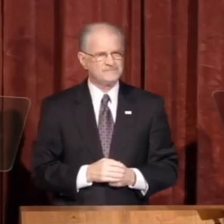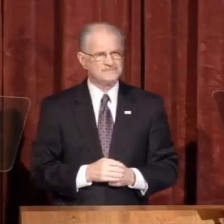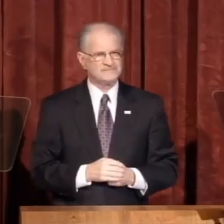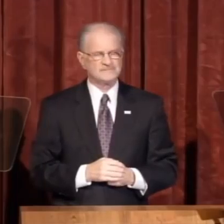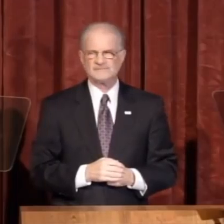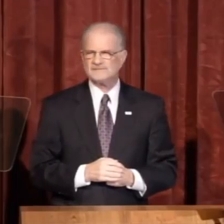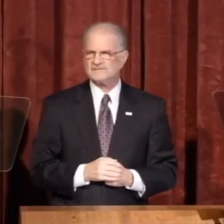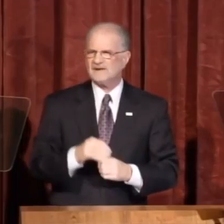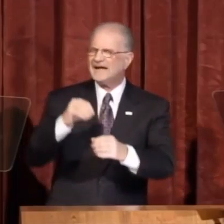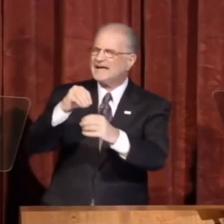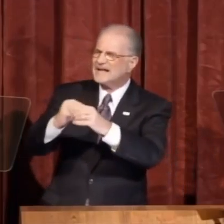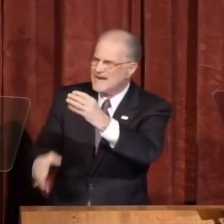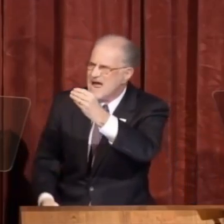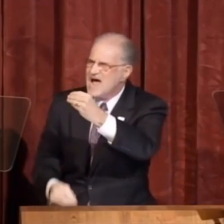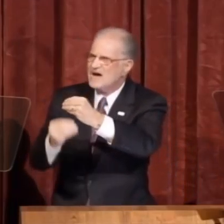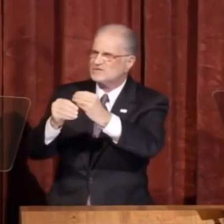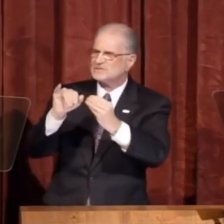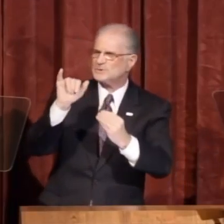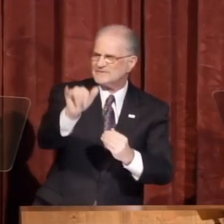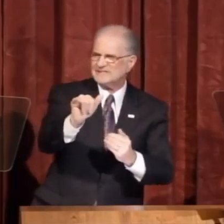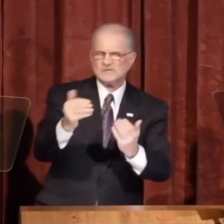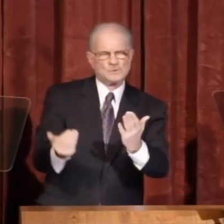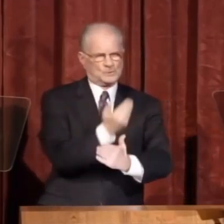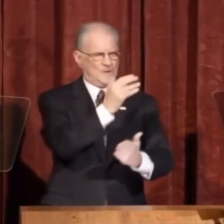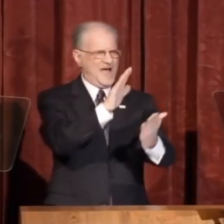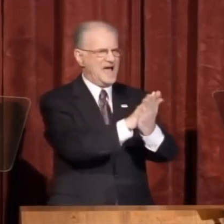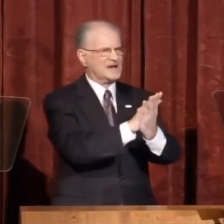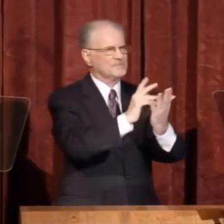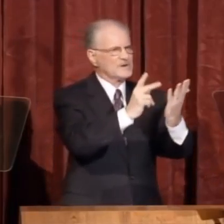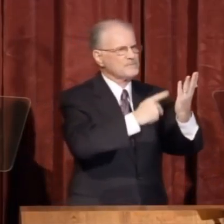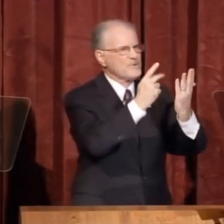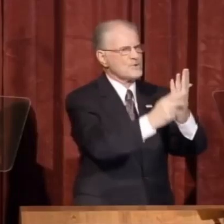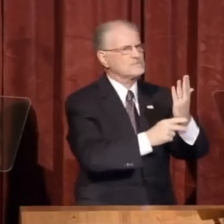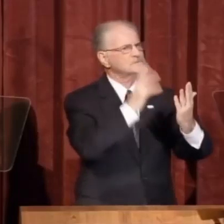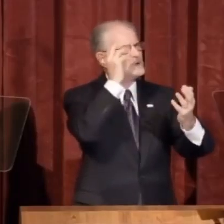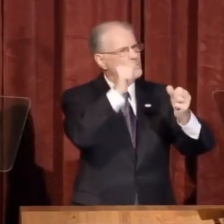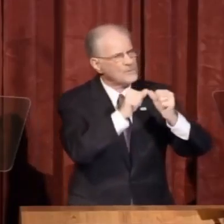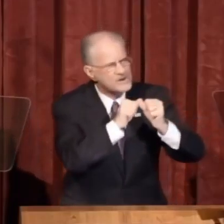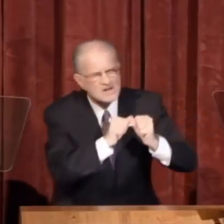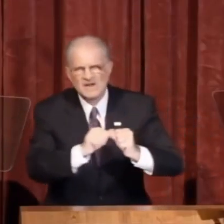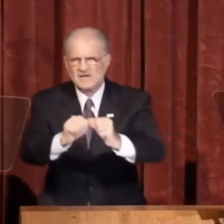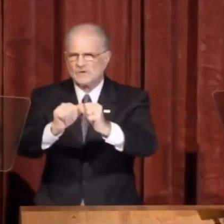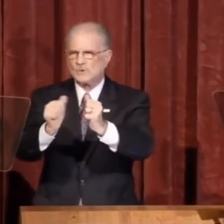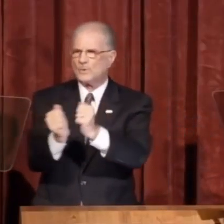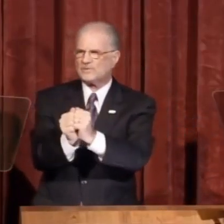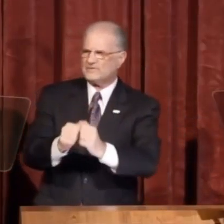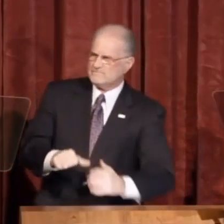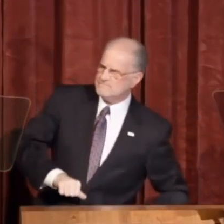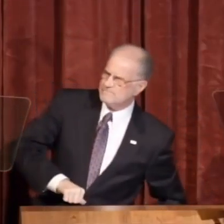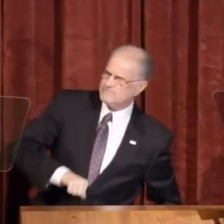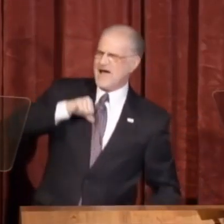Because we believe in these liberal arts programs.